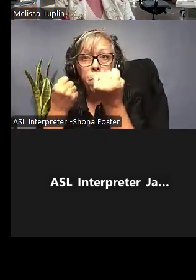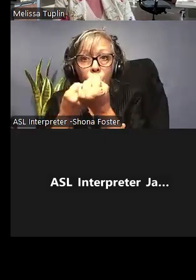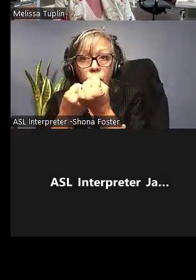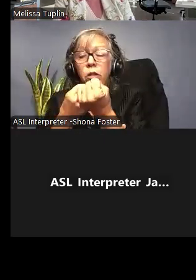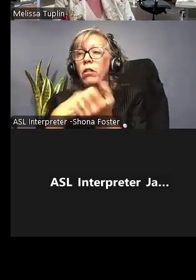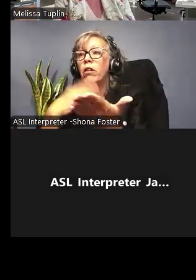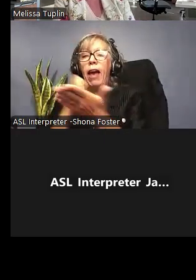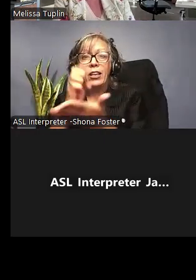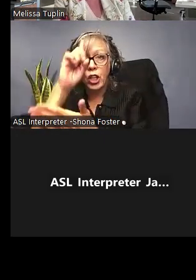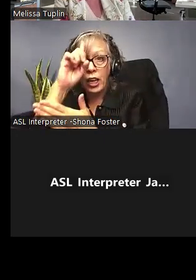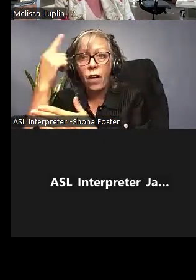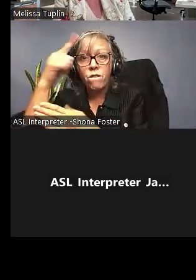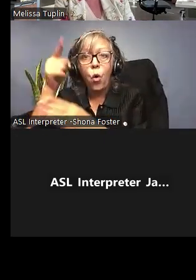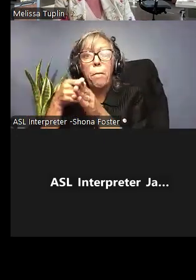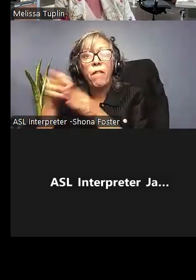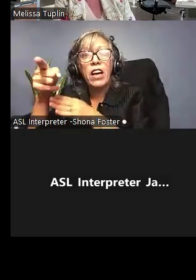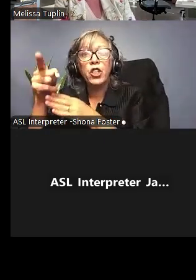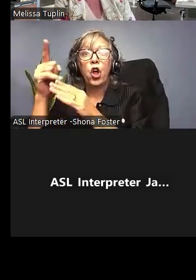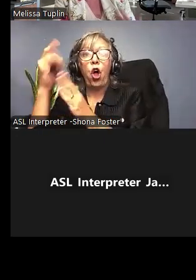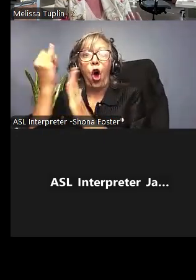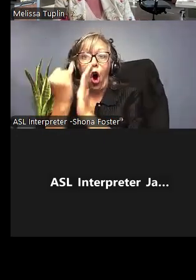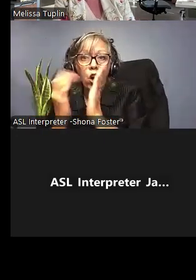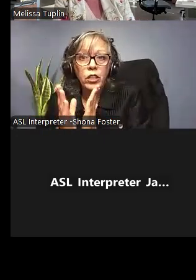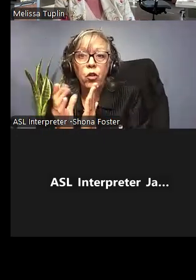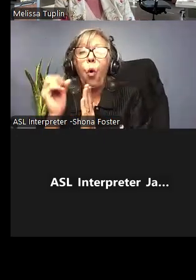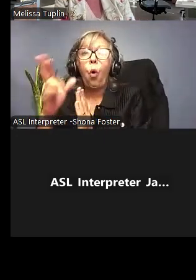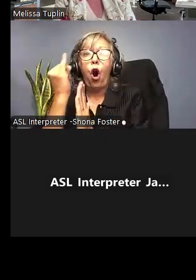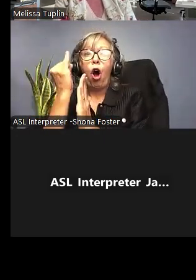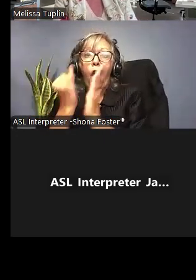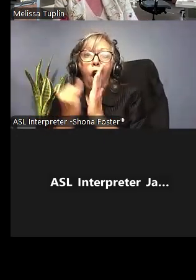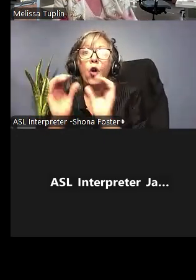for professional artists or professional arts organizations,